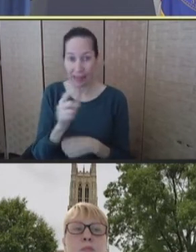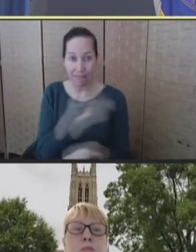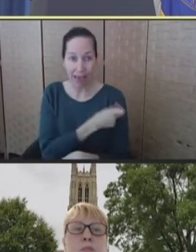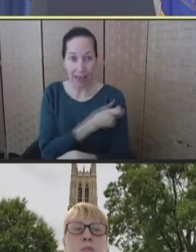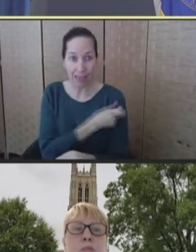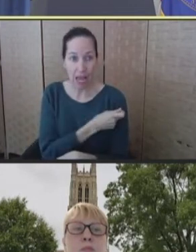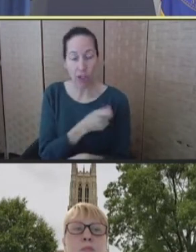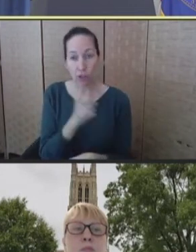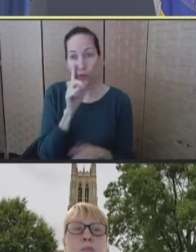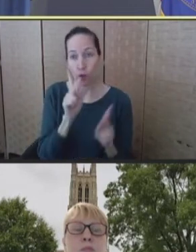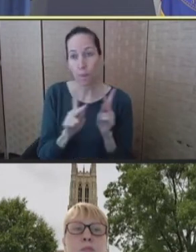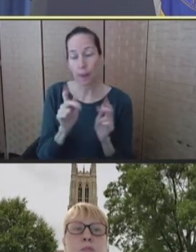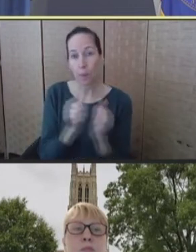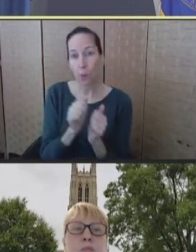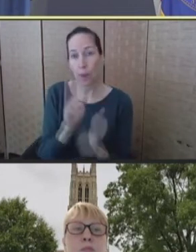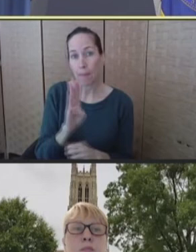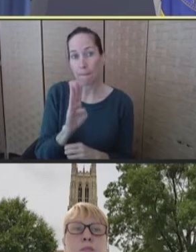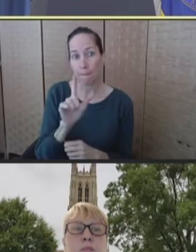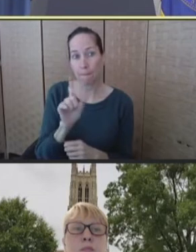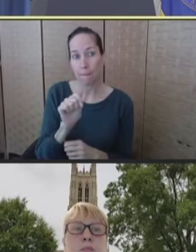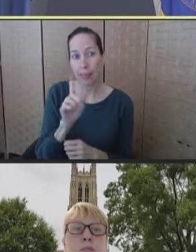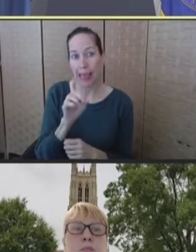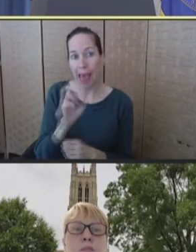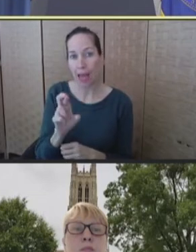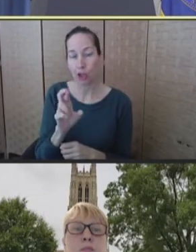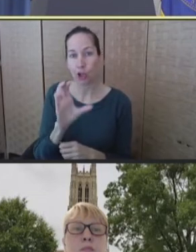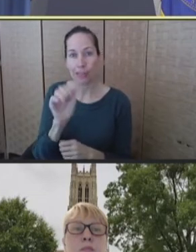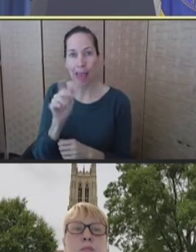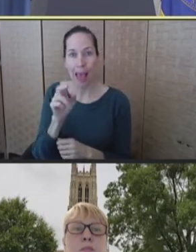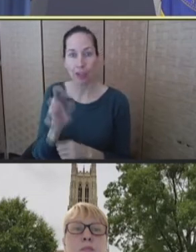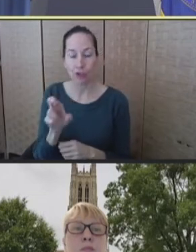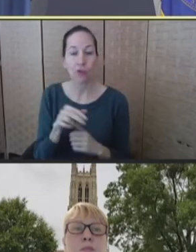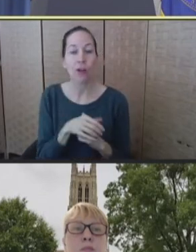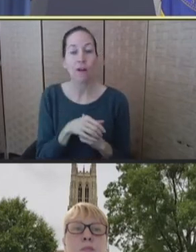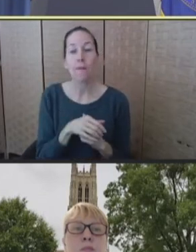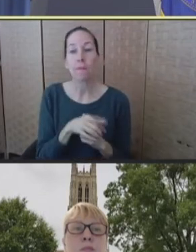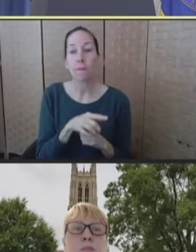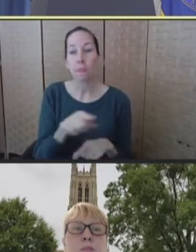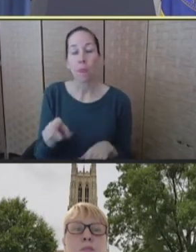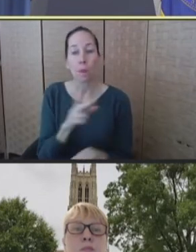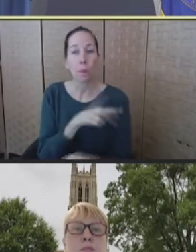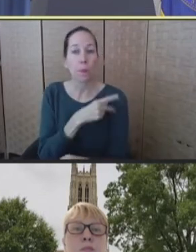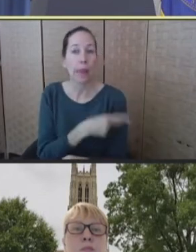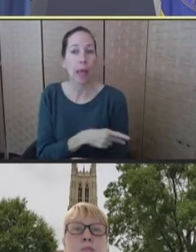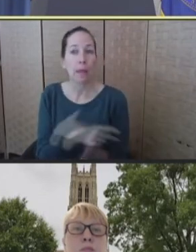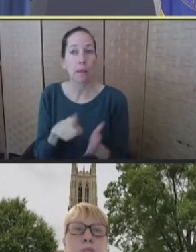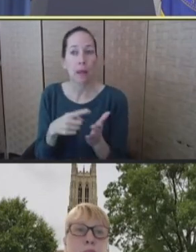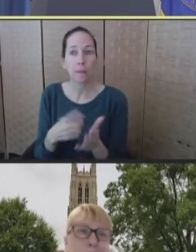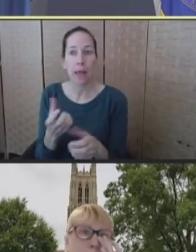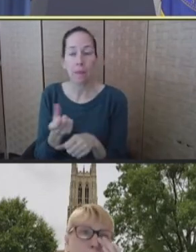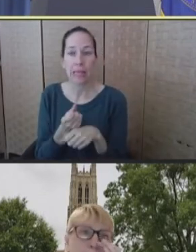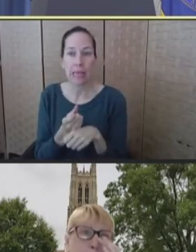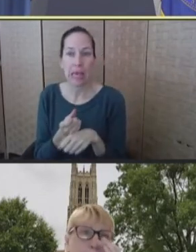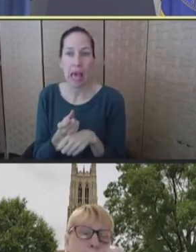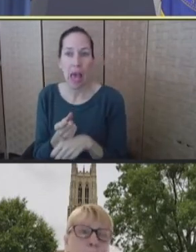And as you all know, these patients sometimes receive intramuscular BCG immunotherapy.